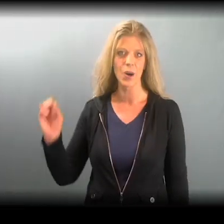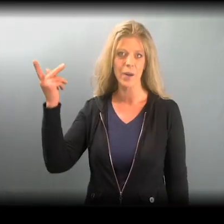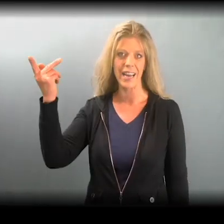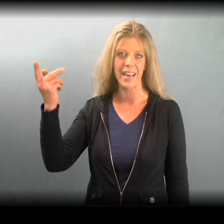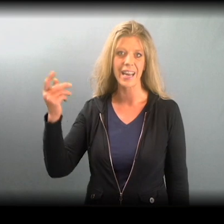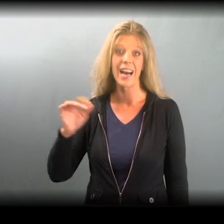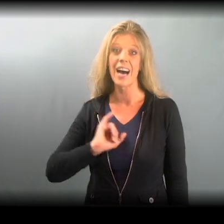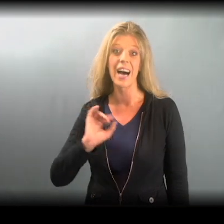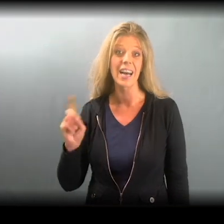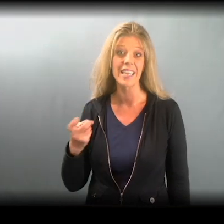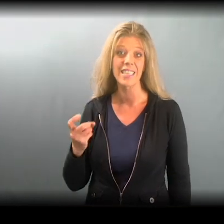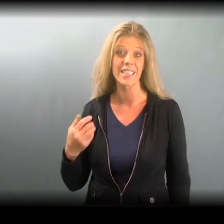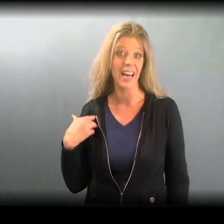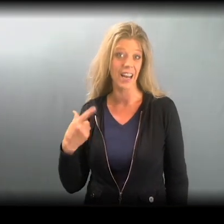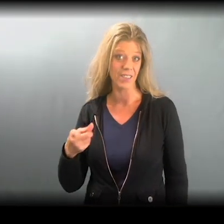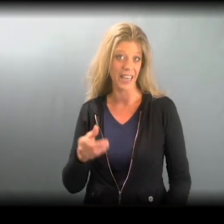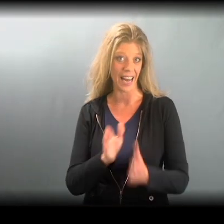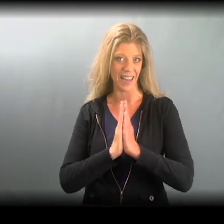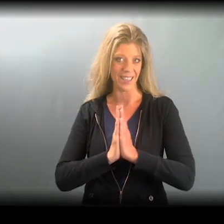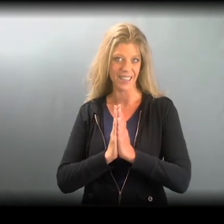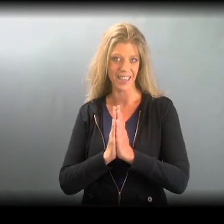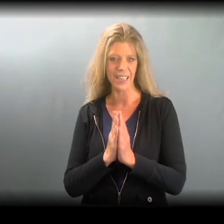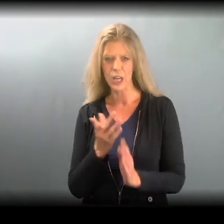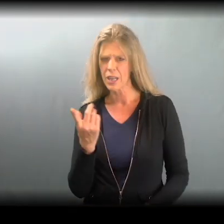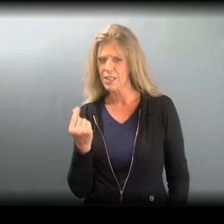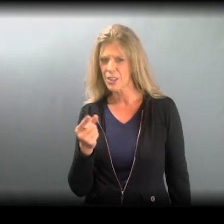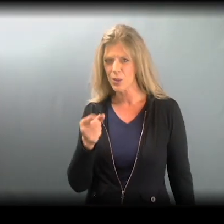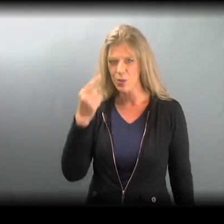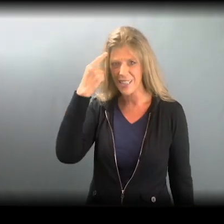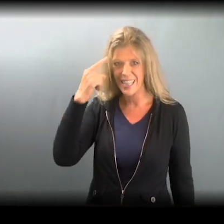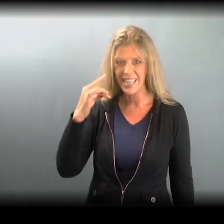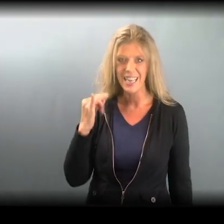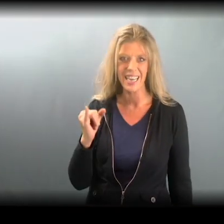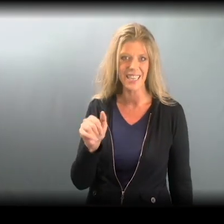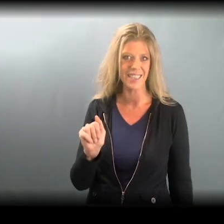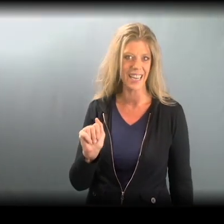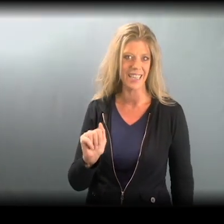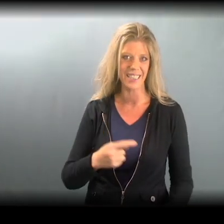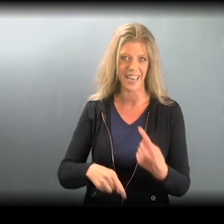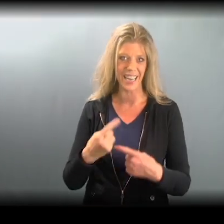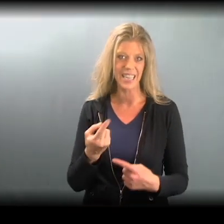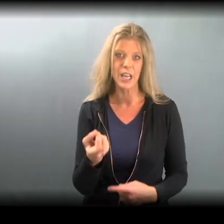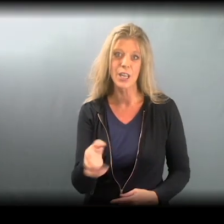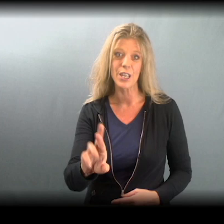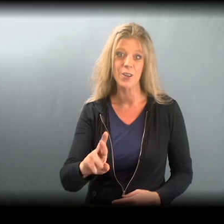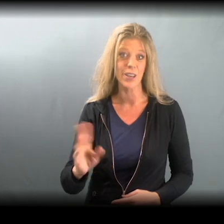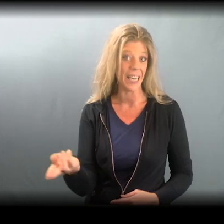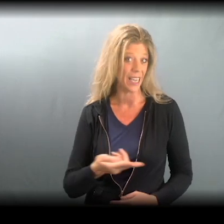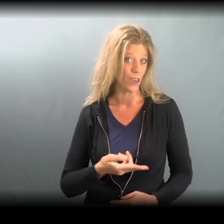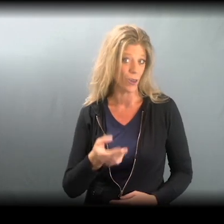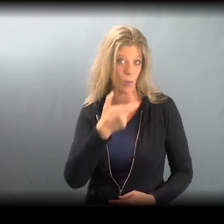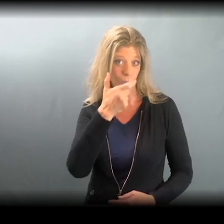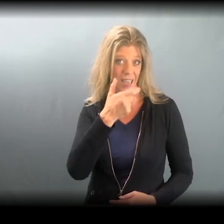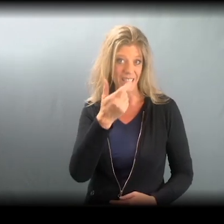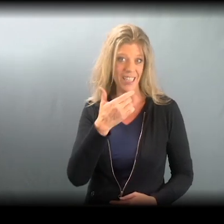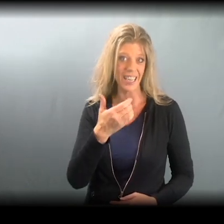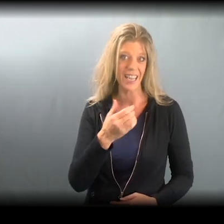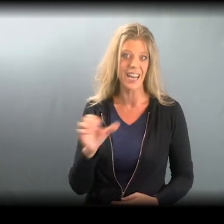Okay, Okay, I Okay, I just Okay, I just have Okay, I just have to Okay, I just have to ask, Okay, I just have to ask, "Do Okay, I just have to ask, "Do you Okay, I just have to ask, "Do you think Okay, I just have to ask, "Do you think it's Okay, I just have to ask, "Do you think it's a Okay, I just have to ask, "Do you think it's a sign Okay, I just have to ask, "Do you think it's a sign you're Okay, I just have to ask, "Do you think it's a sign you're here Okay, I just have to ask, "Do you think it's a sign you're here watching